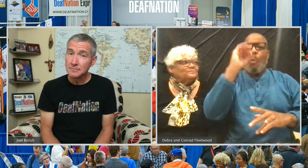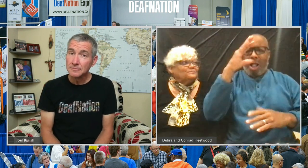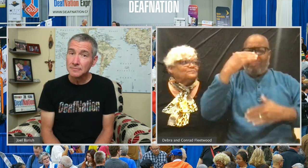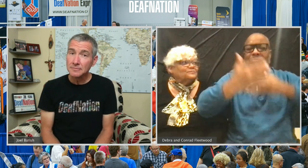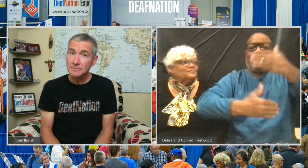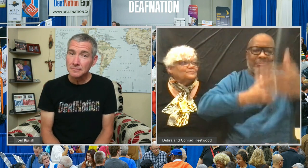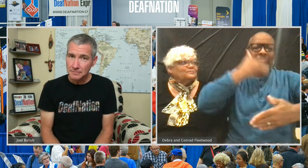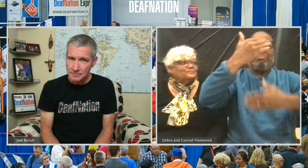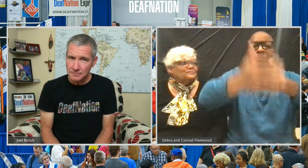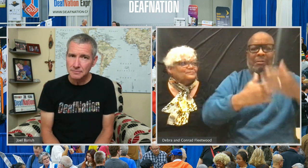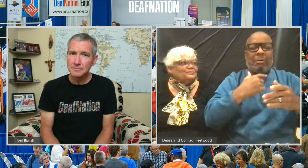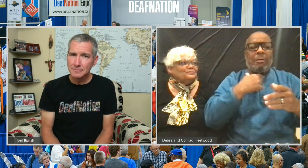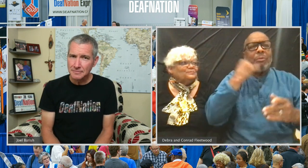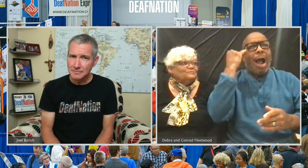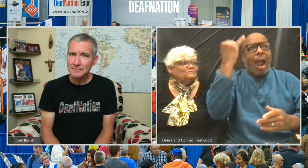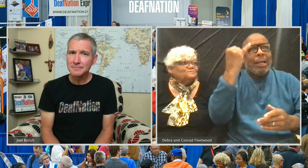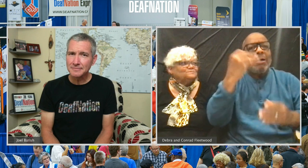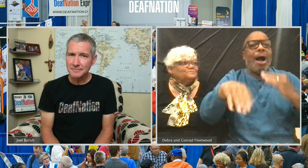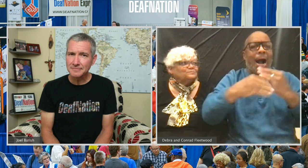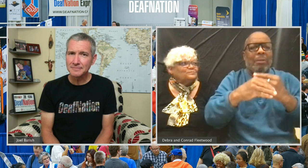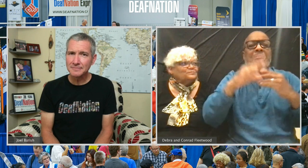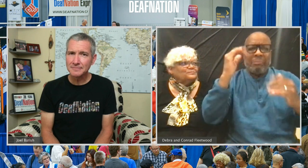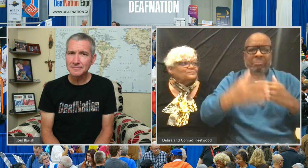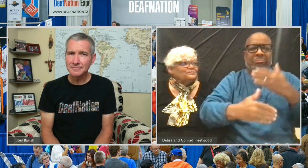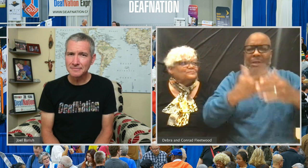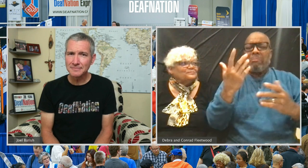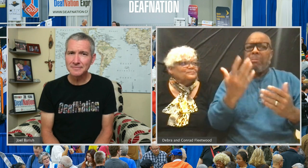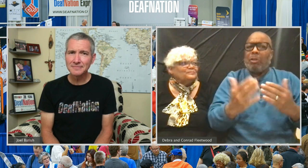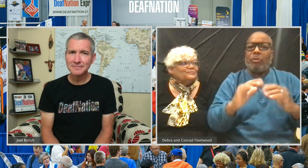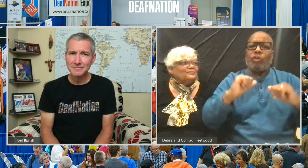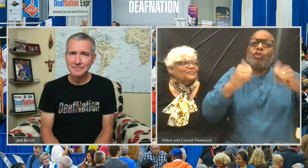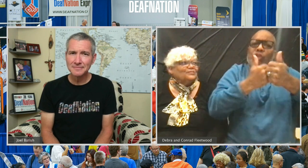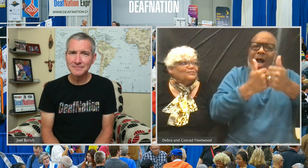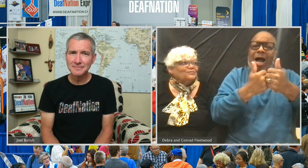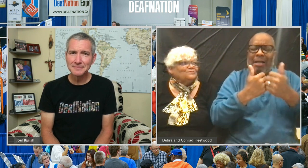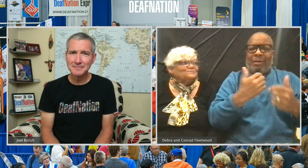I will keep going, adding ideas when I have one. It’s challenging.